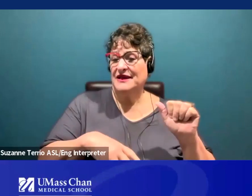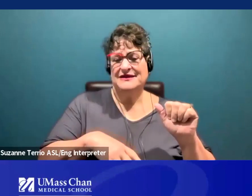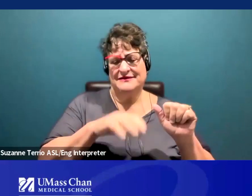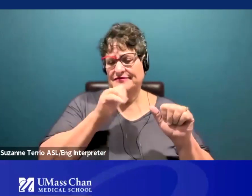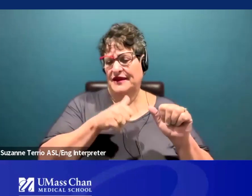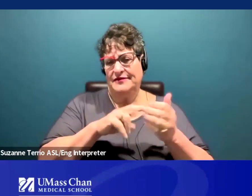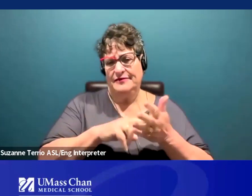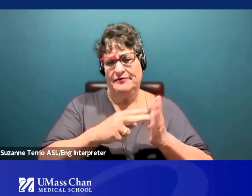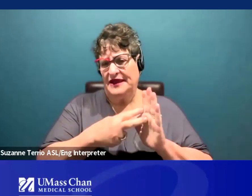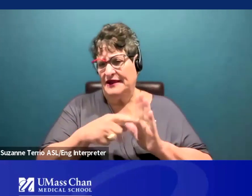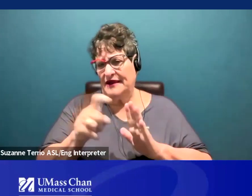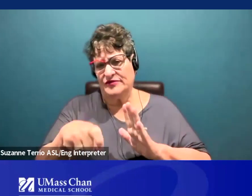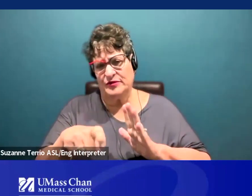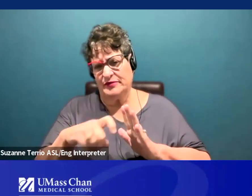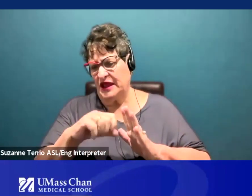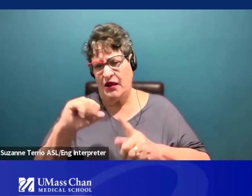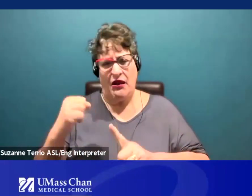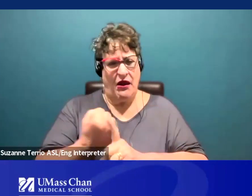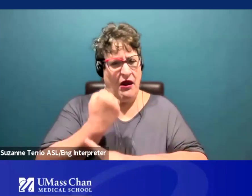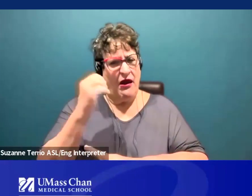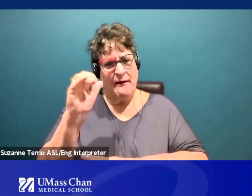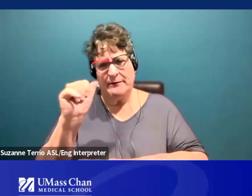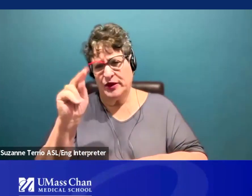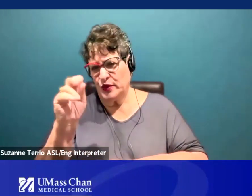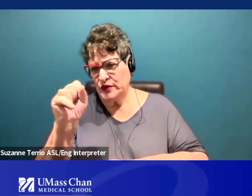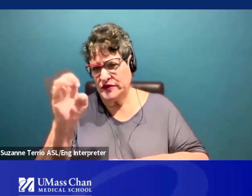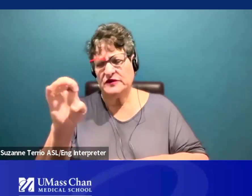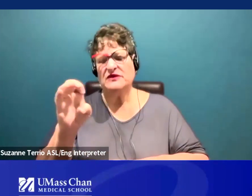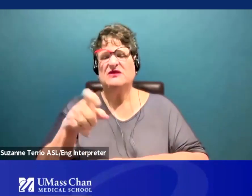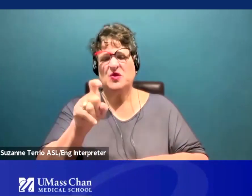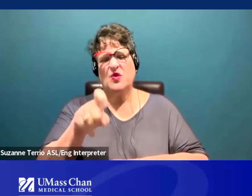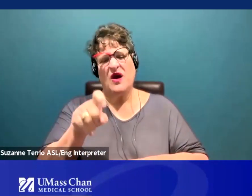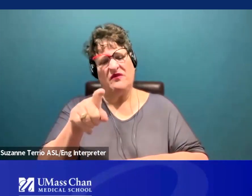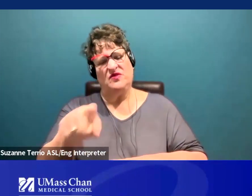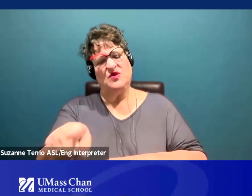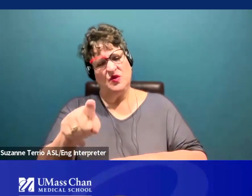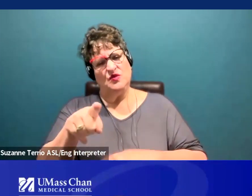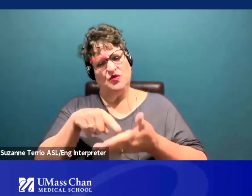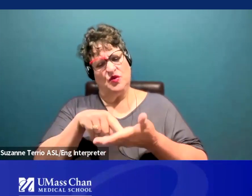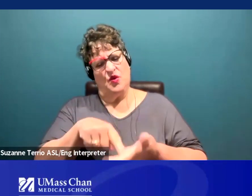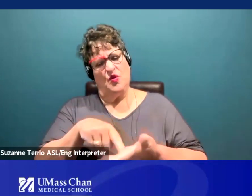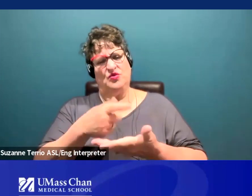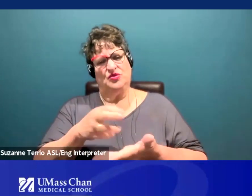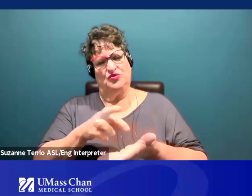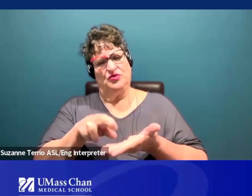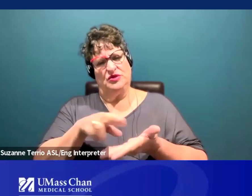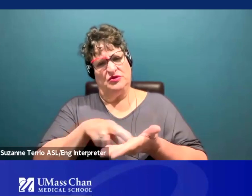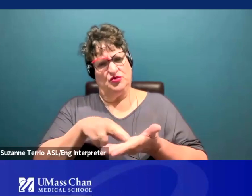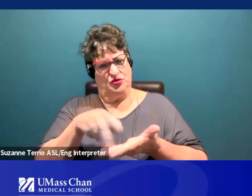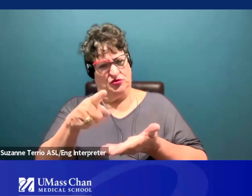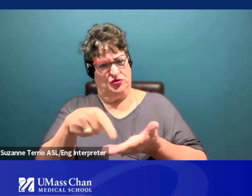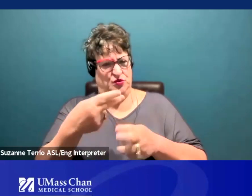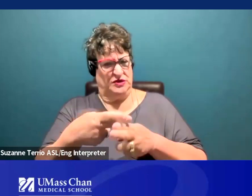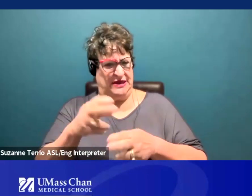find that specific research that you're naming. I also want to mention though, the problem is that the research that we have is